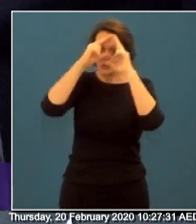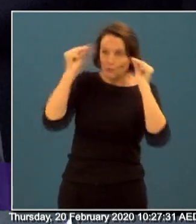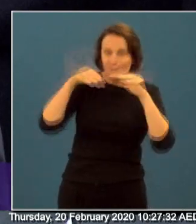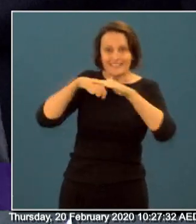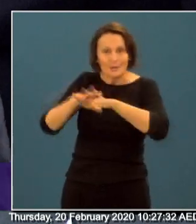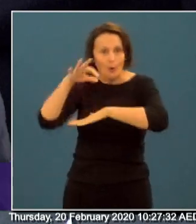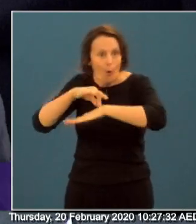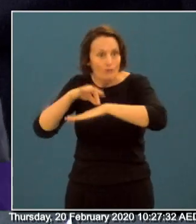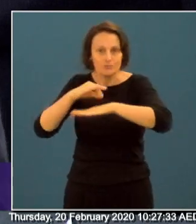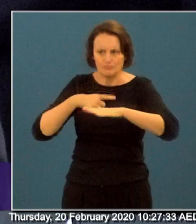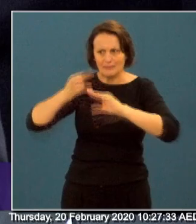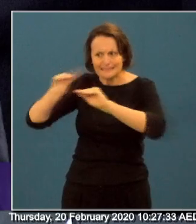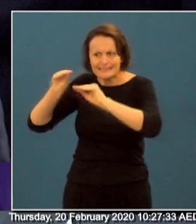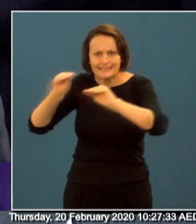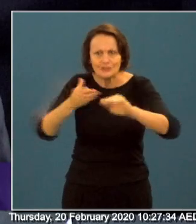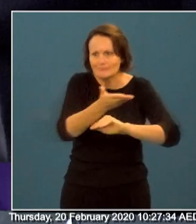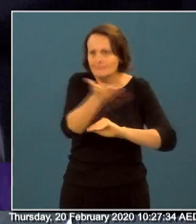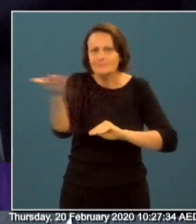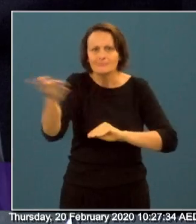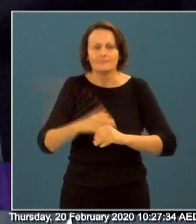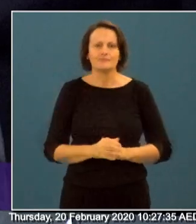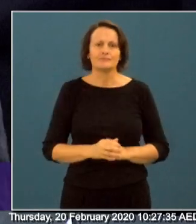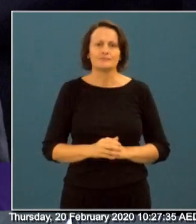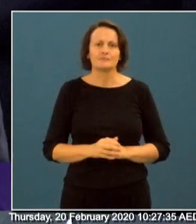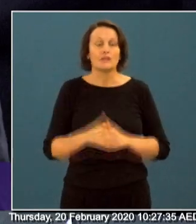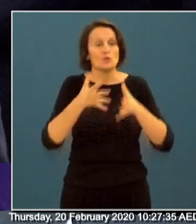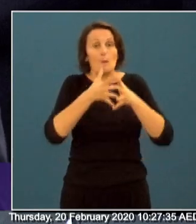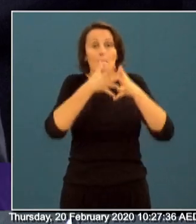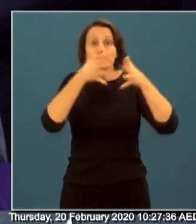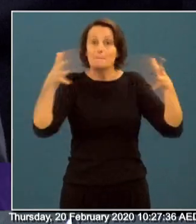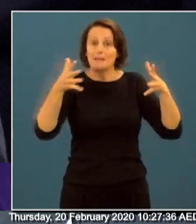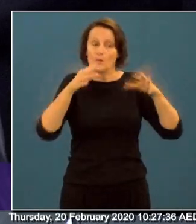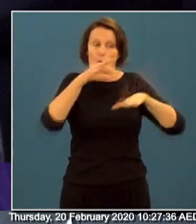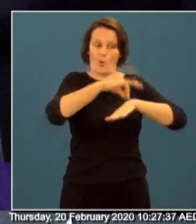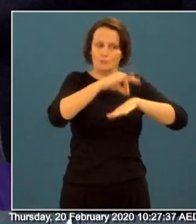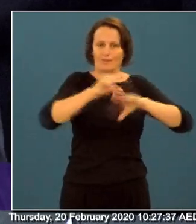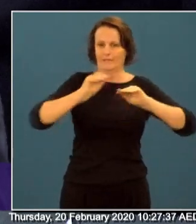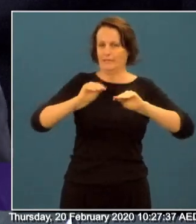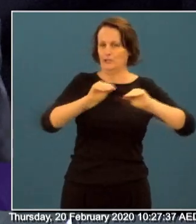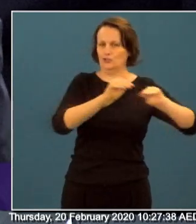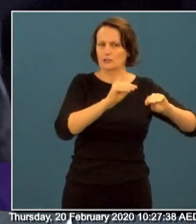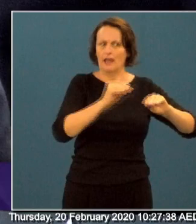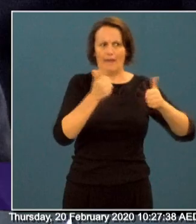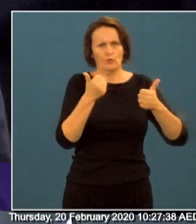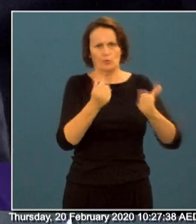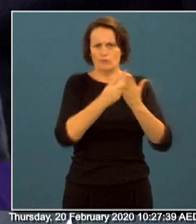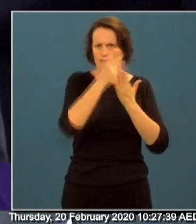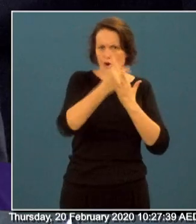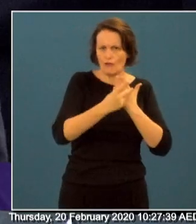And many large teaching hospitals, for example, these days, have quite sophisticated programs of continuing education